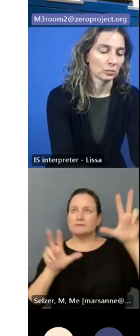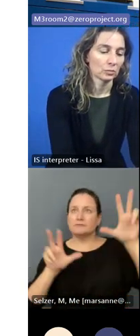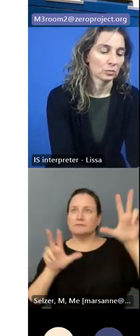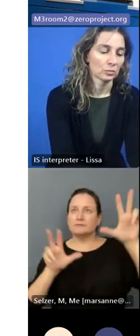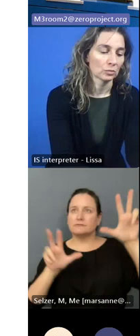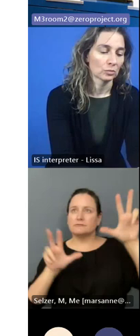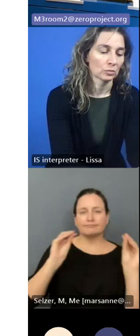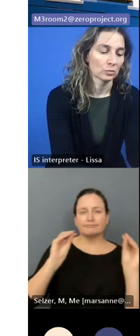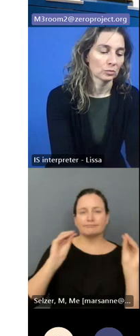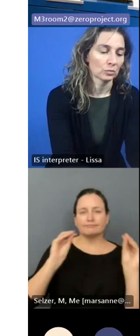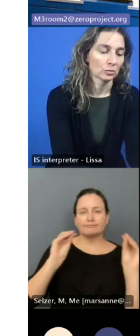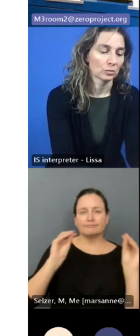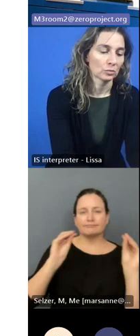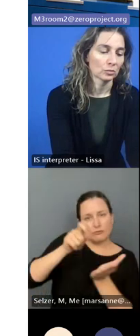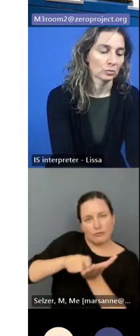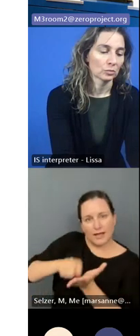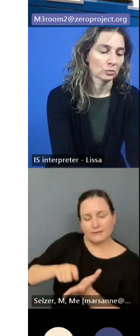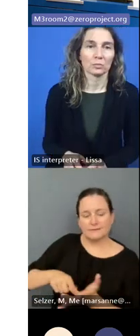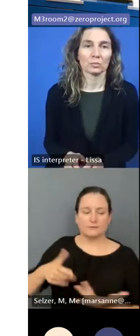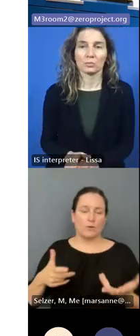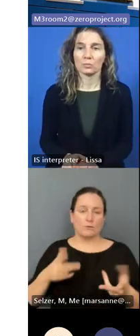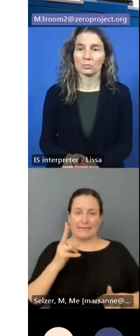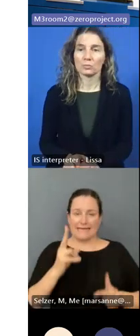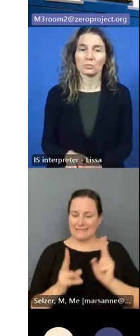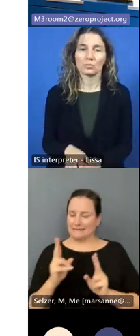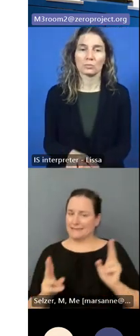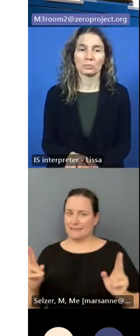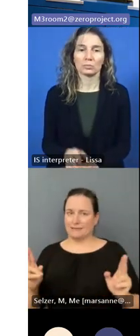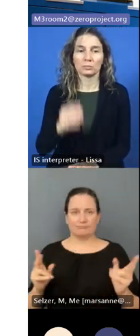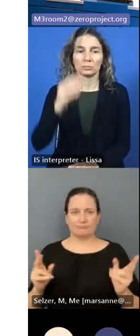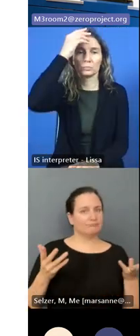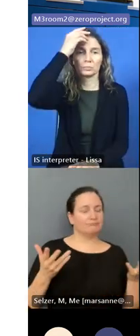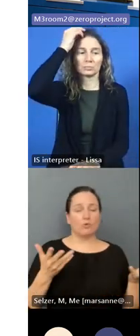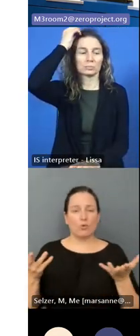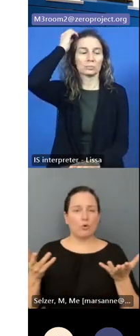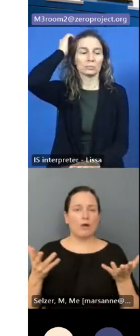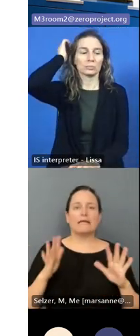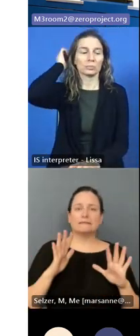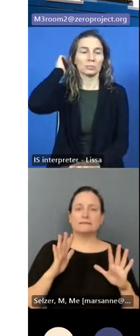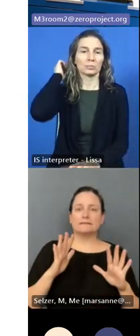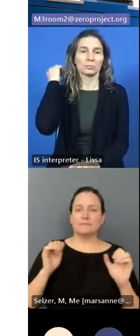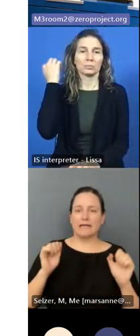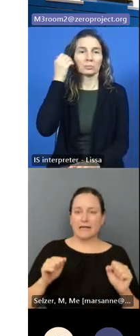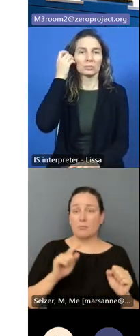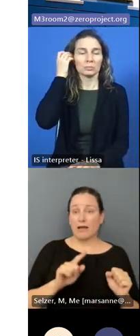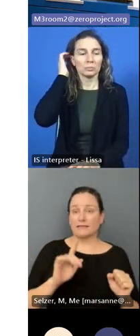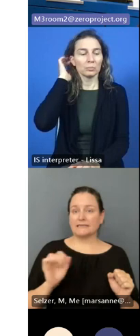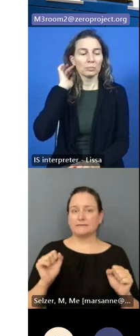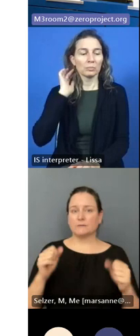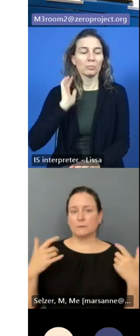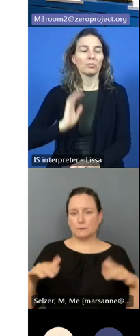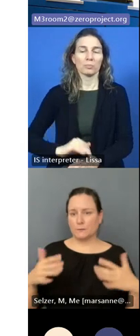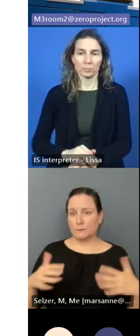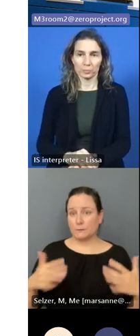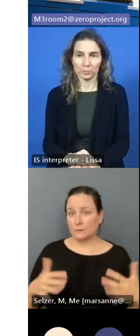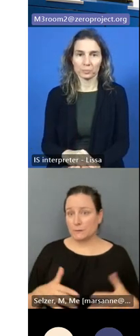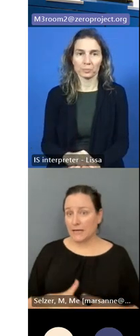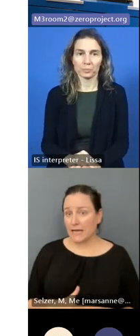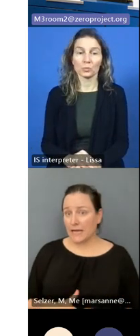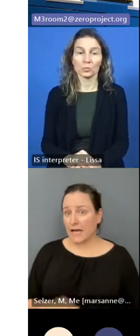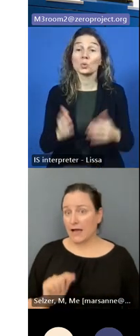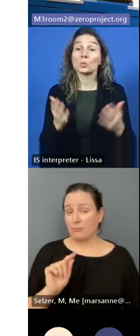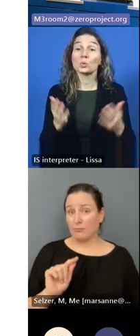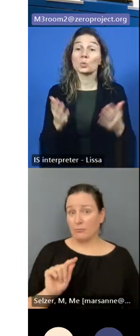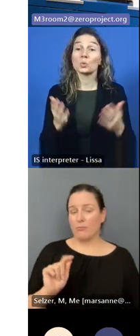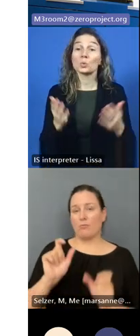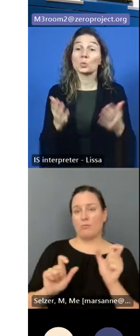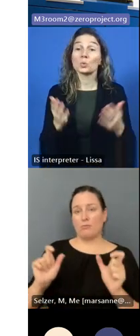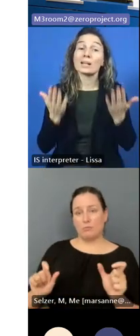editing. So simple, but so powerful. I would really like to share everything that we have